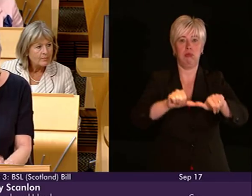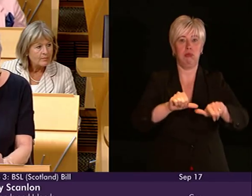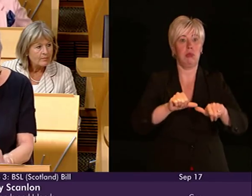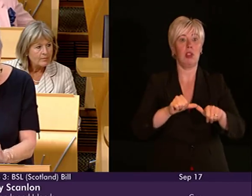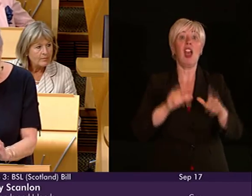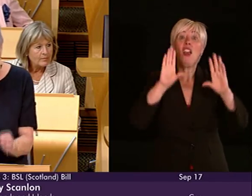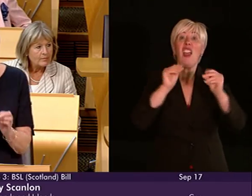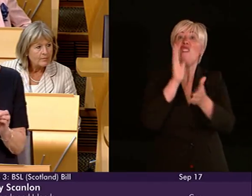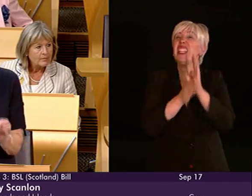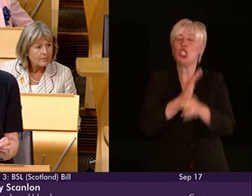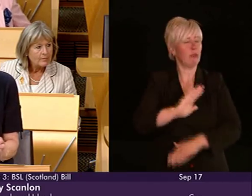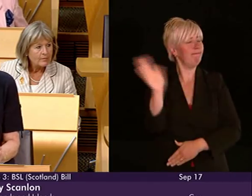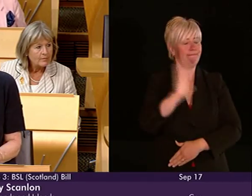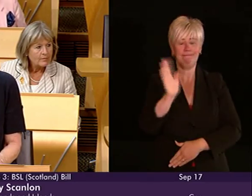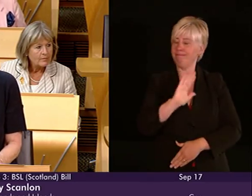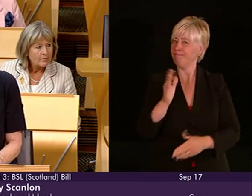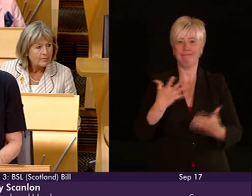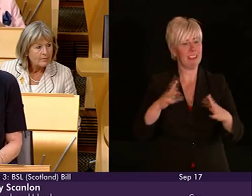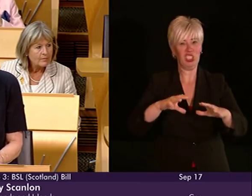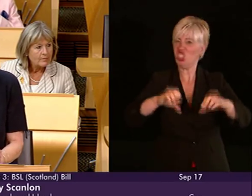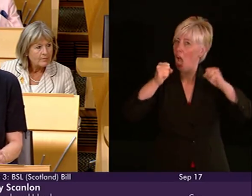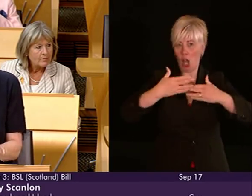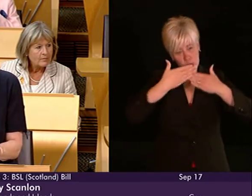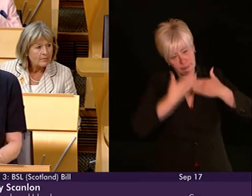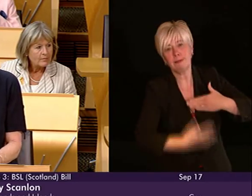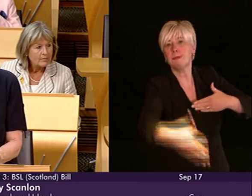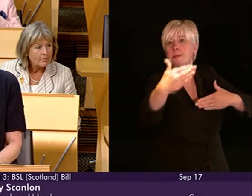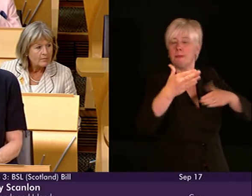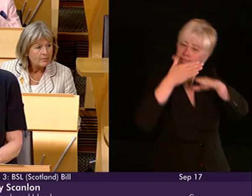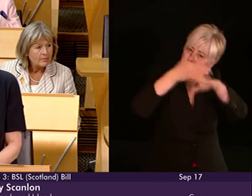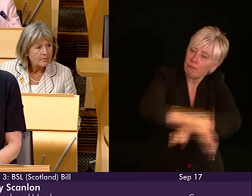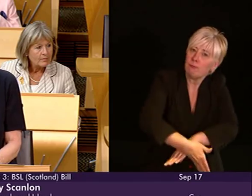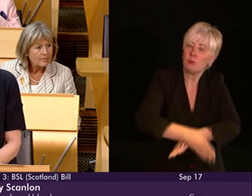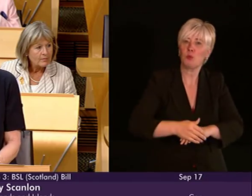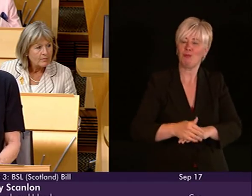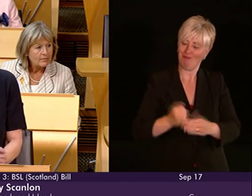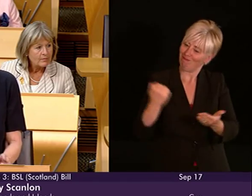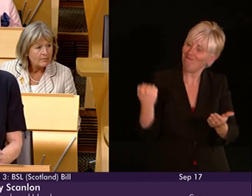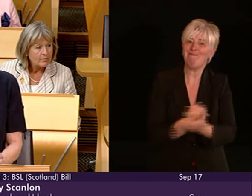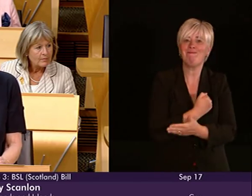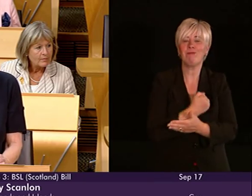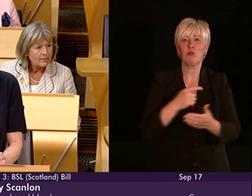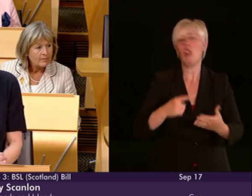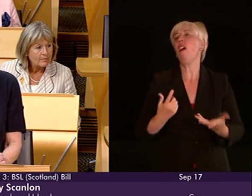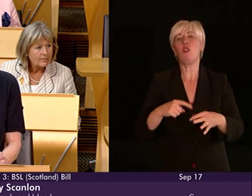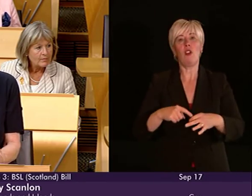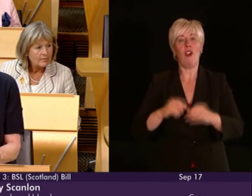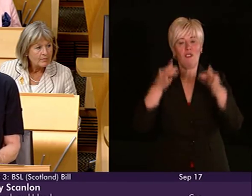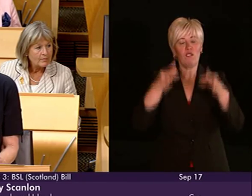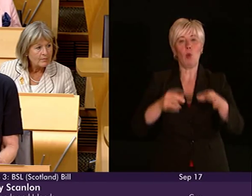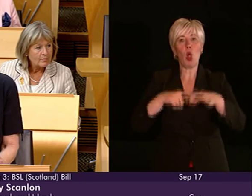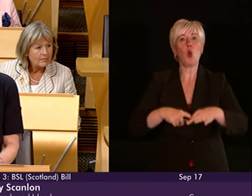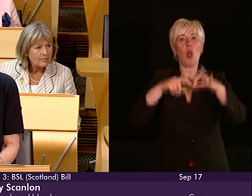more to do. It is disappointing that there is no formal qualification to national 4 or